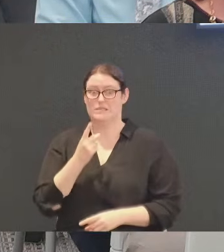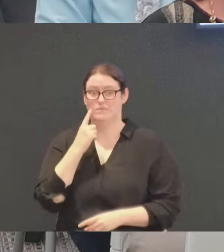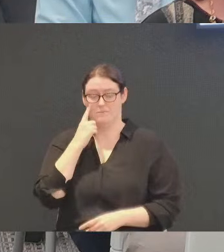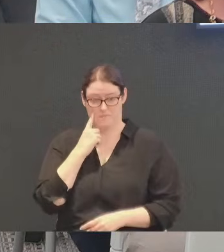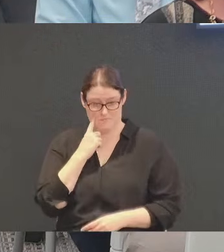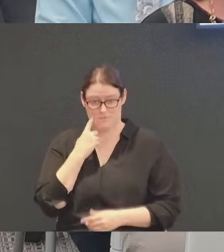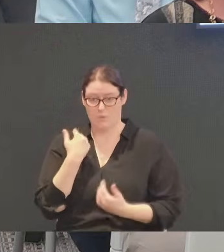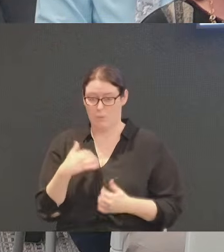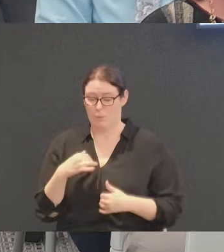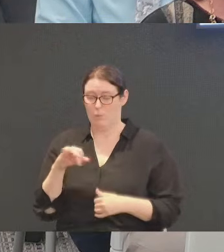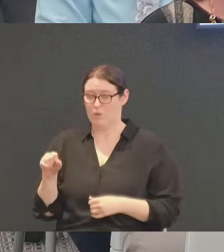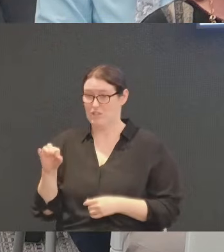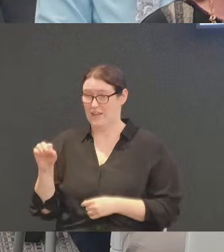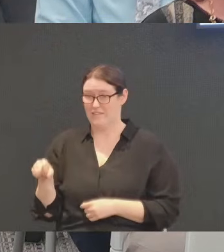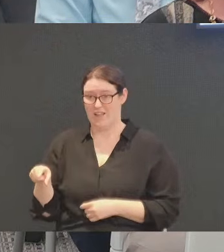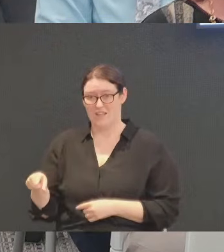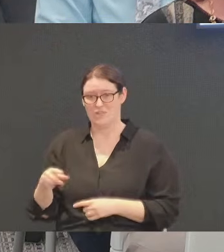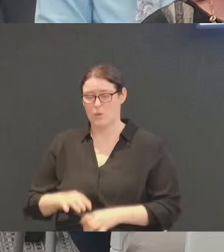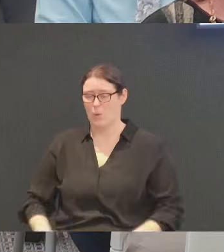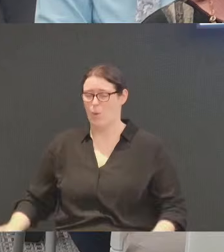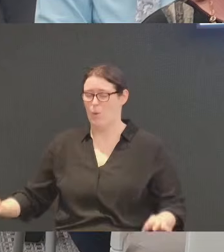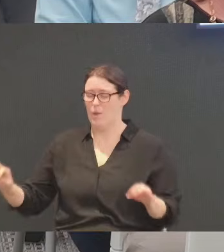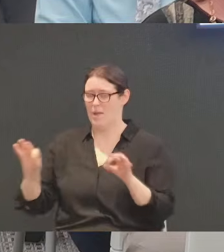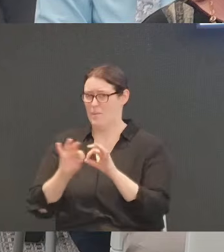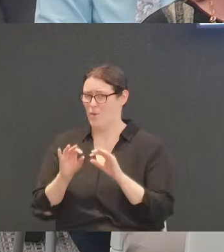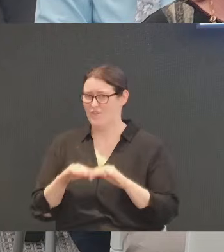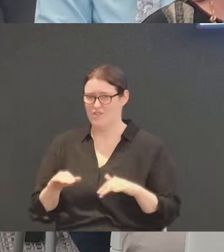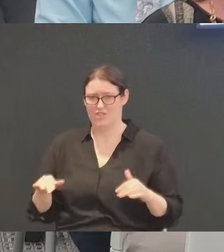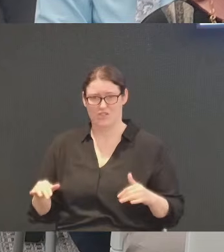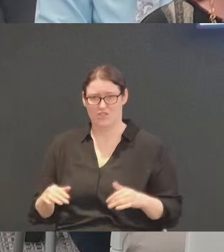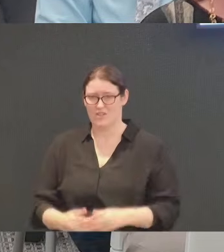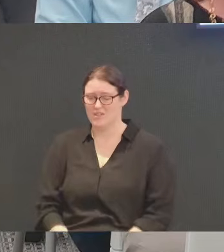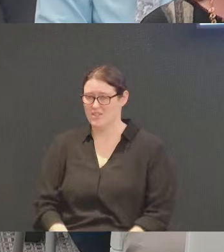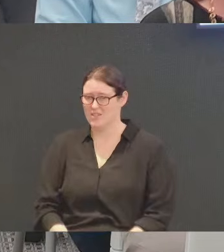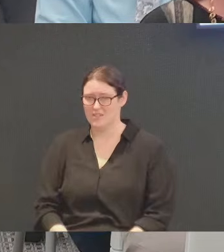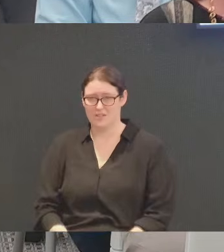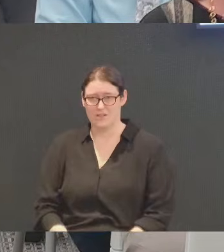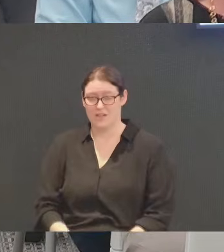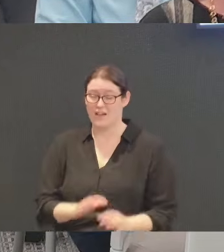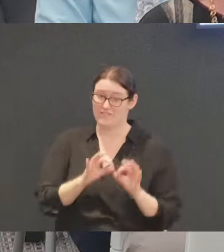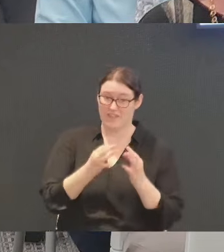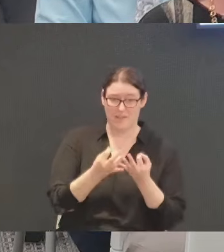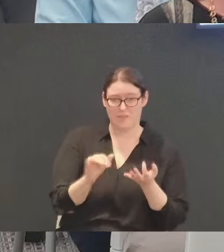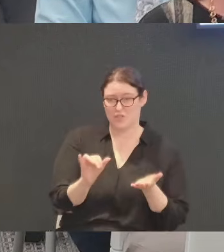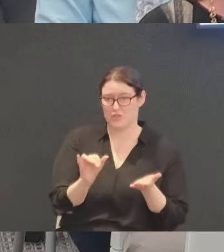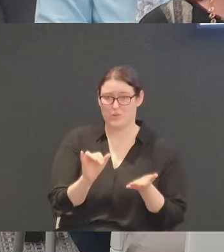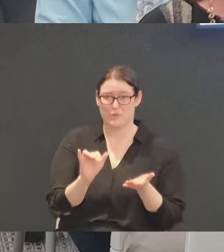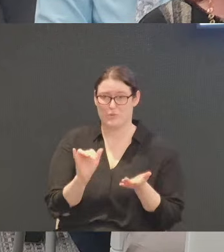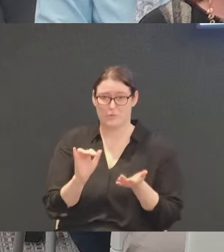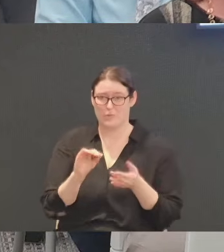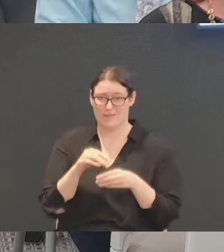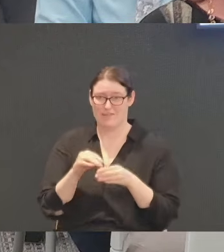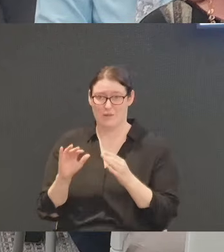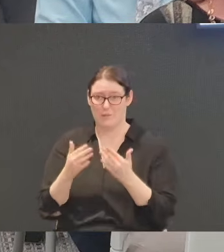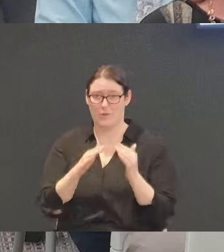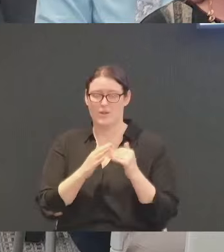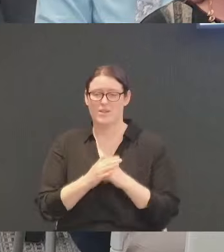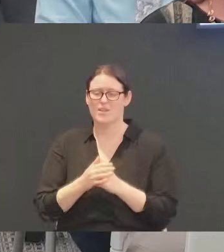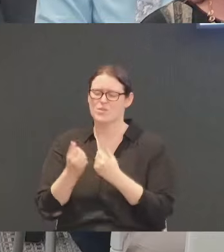and Family Services is for children and families in our communities. Many of the children who come